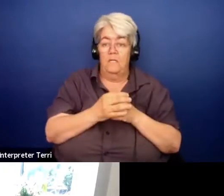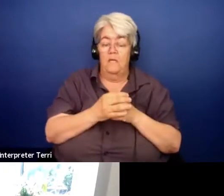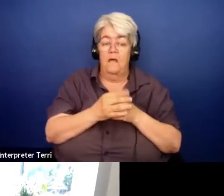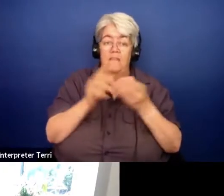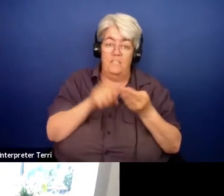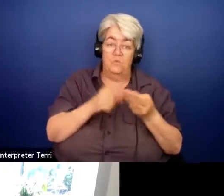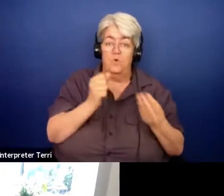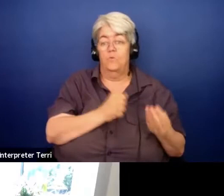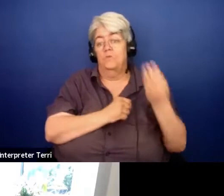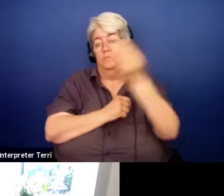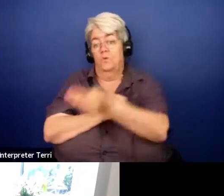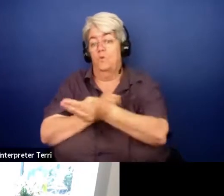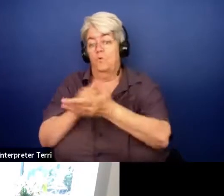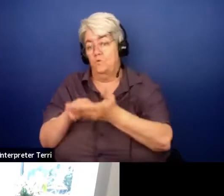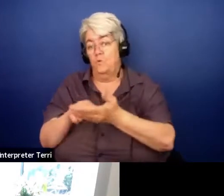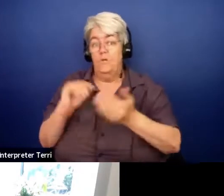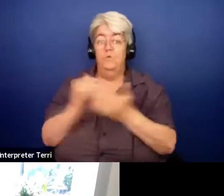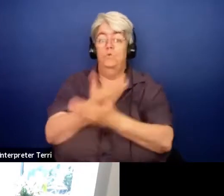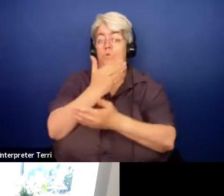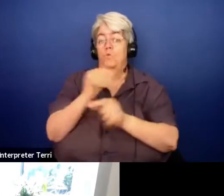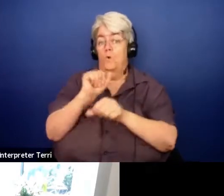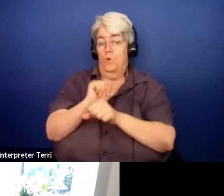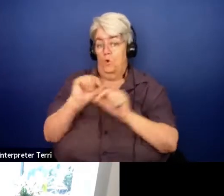the new work group under